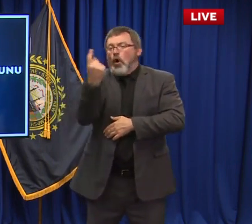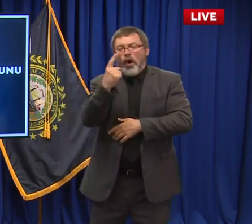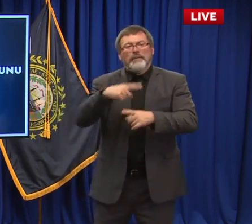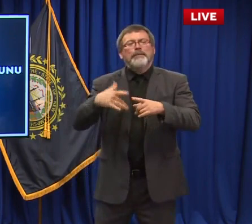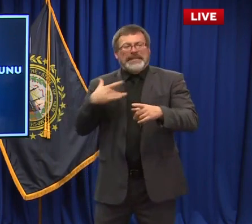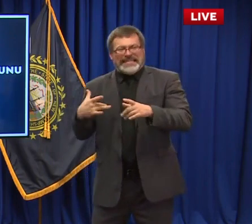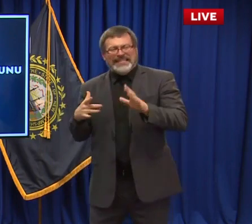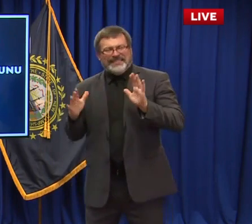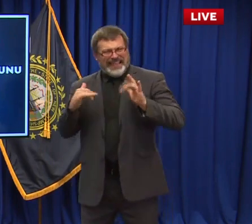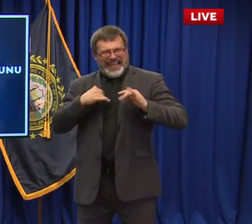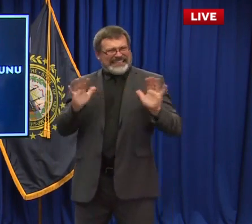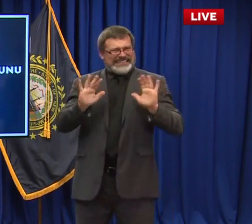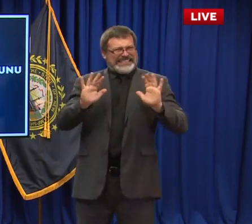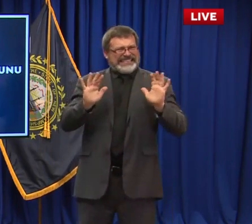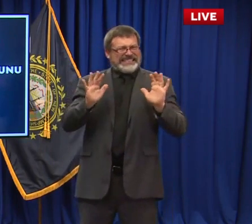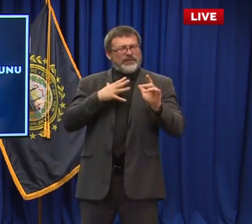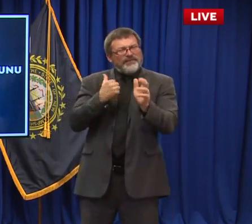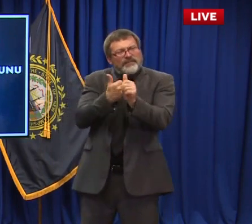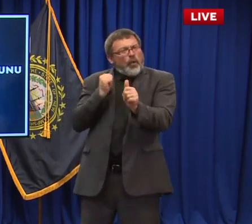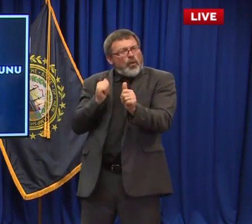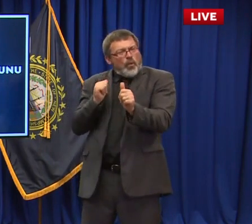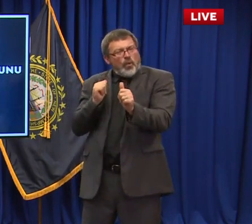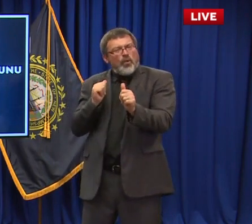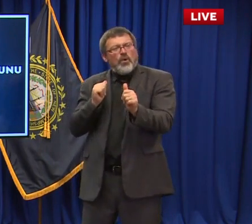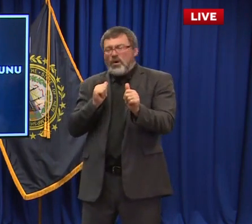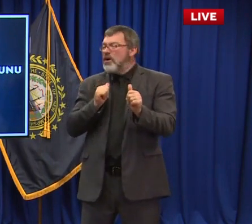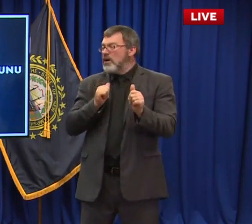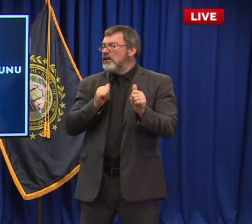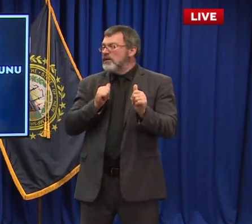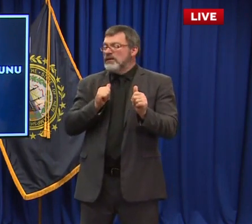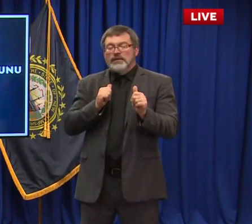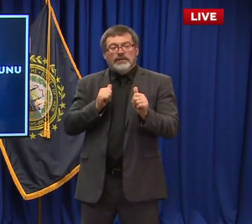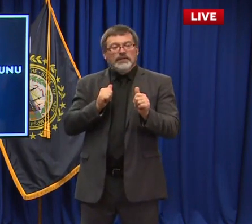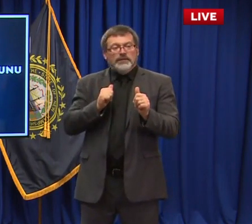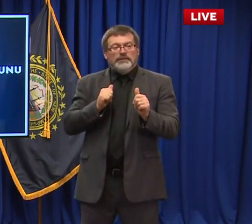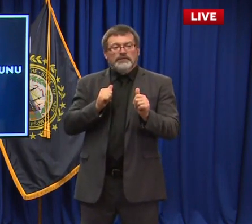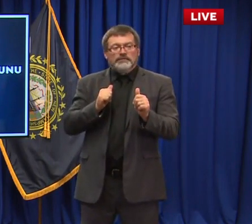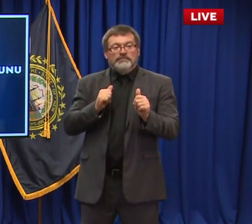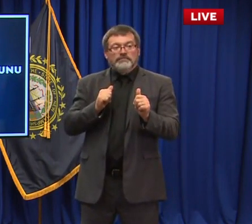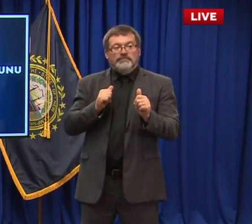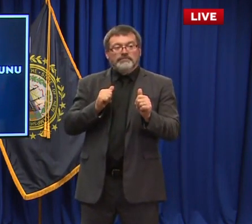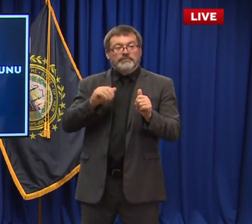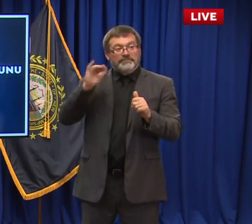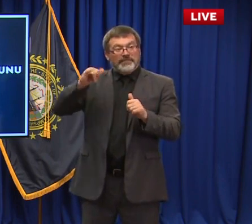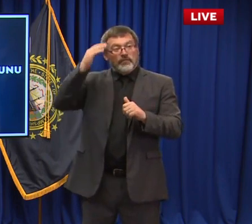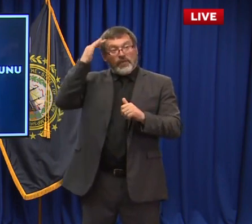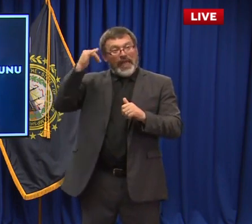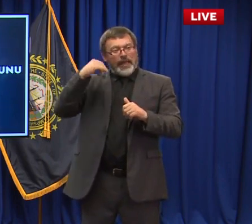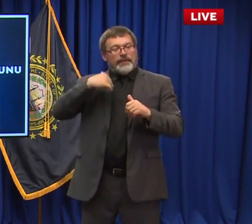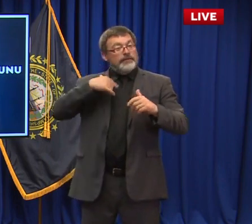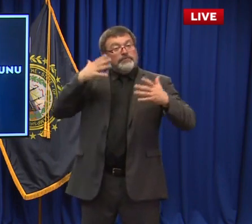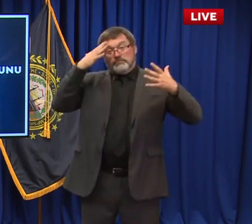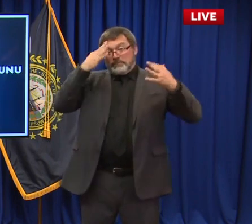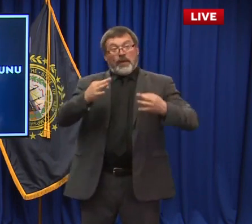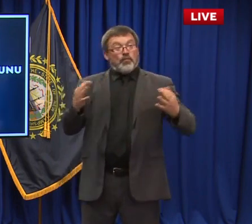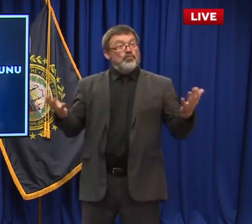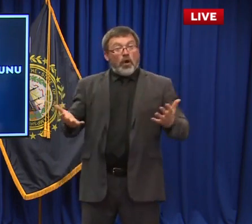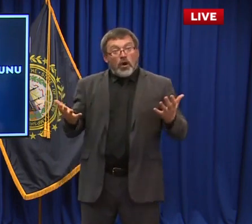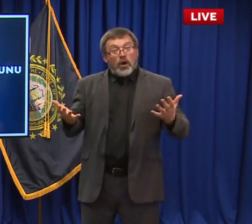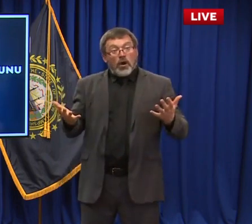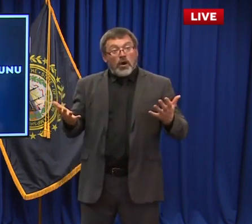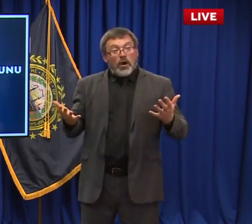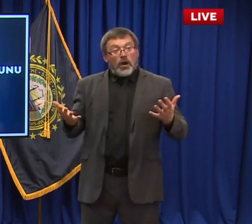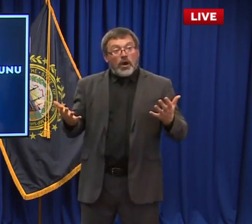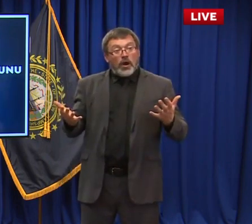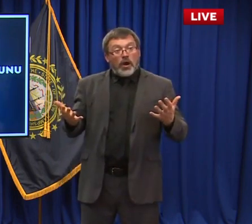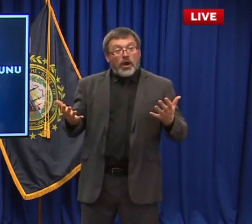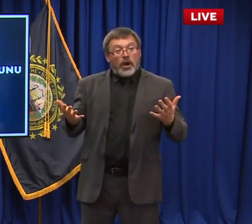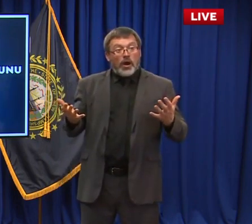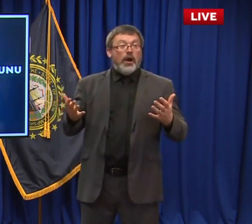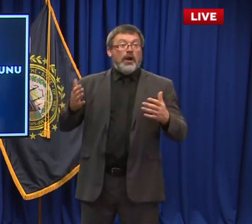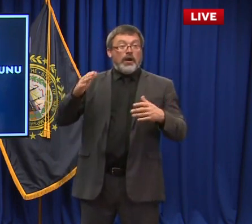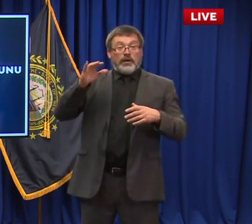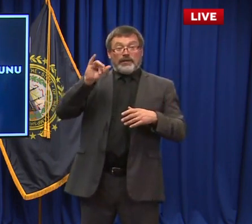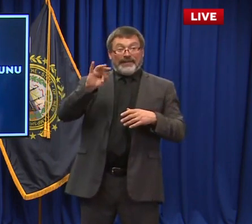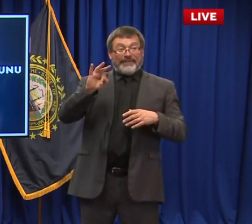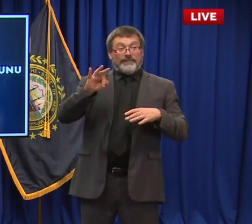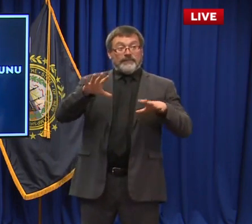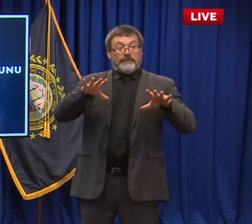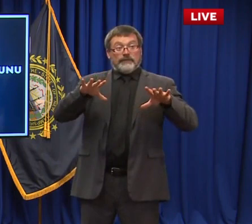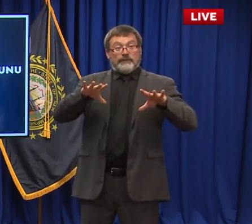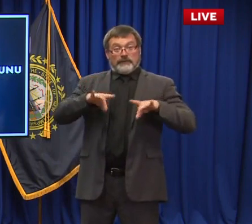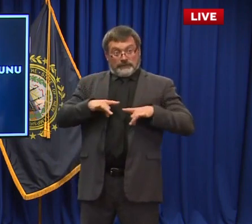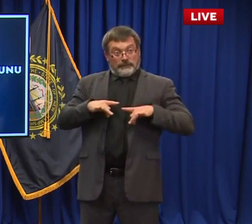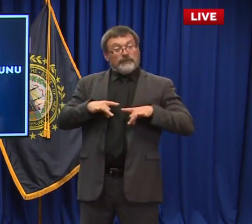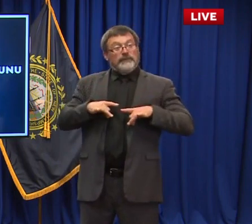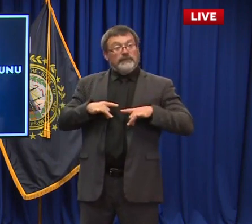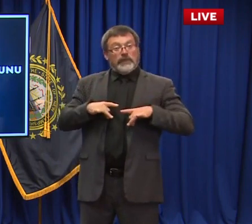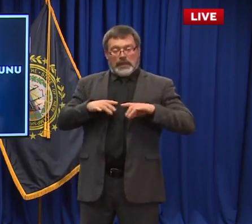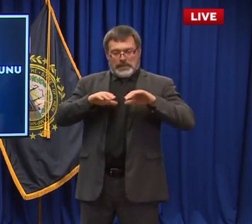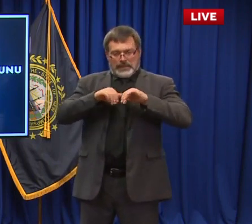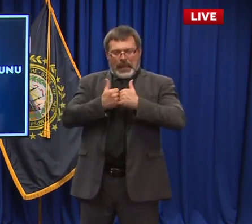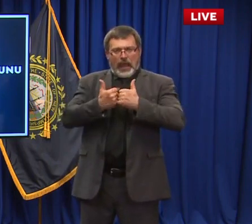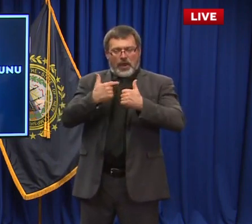ONE OF THE REASONS WHY HERD IMMUNITY COME AT THIS POINT IN TIME BASED ON WHAT WE KNOW, PROBABLY NOT A DESIRABLE REVIVAL STRATEGY IS THAT WE REALLY DON’T KNOW THE LONG-TERM PROTECTION